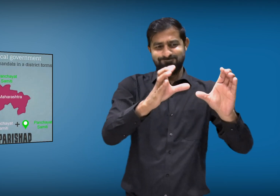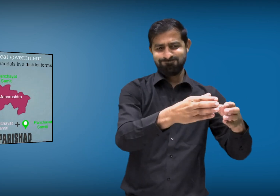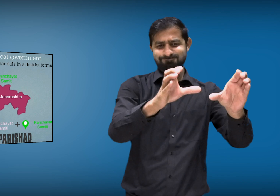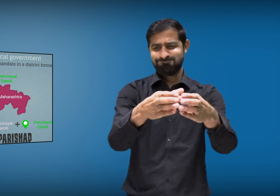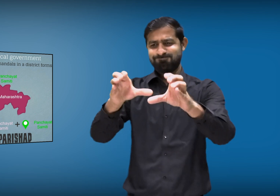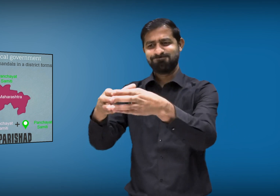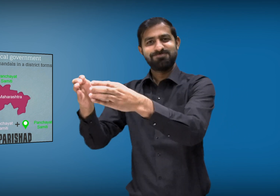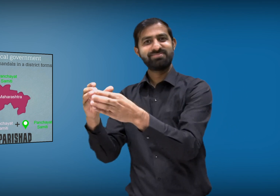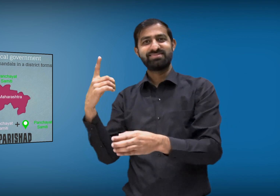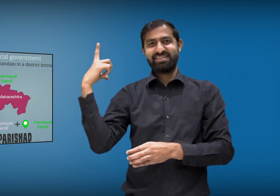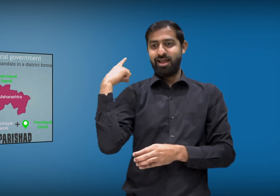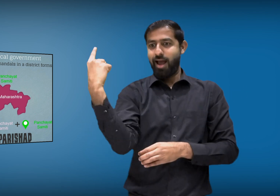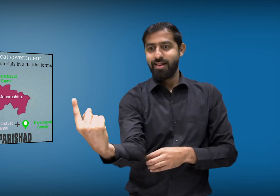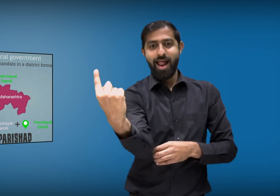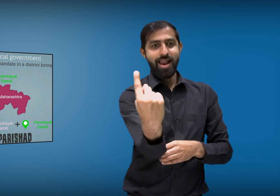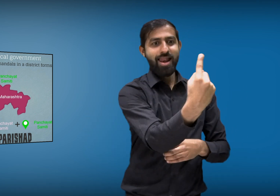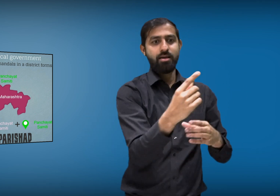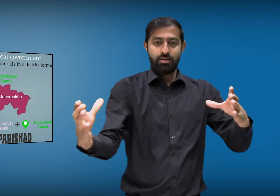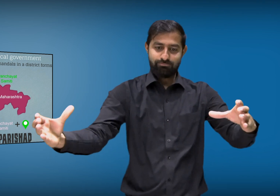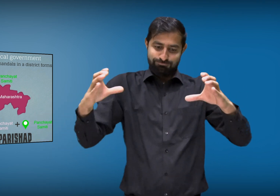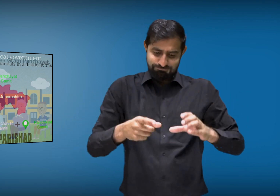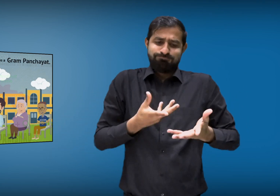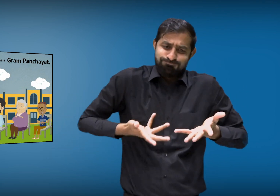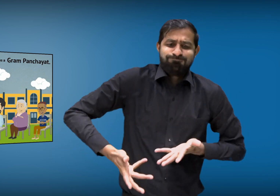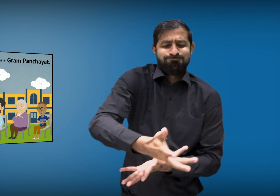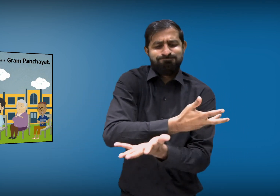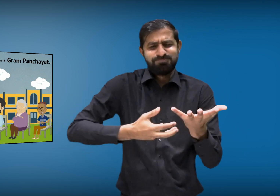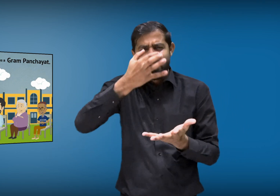Parishad who takes care of the larger areas of the villages or combined